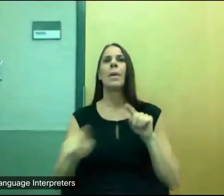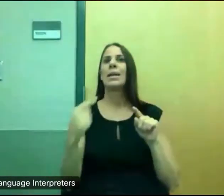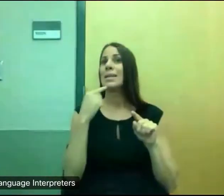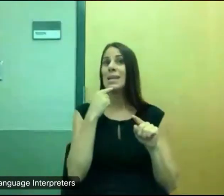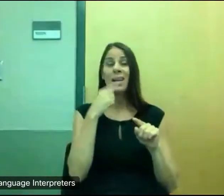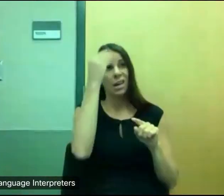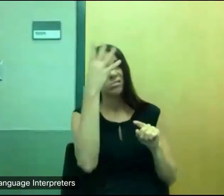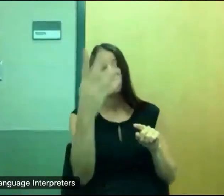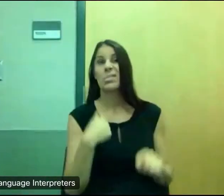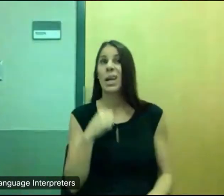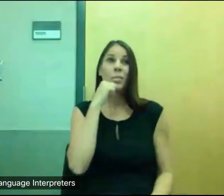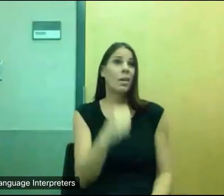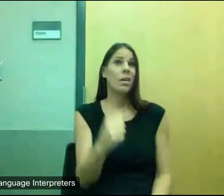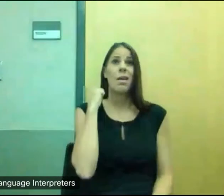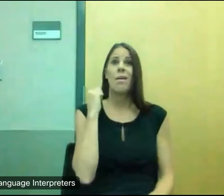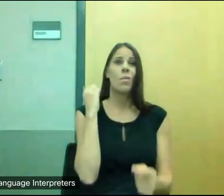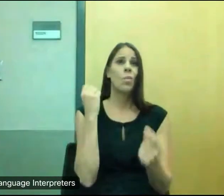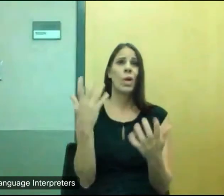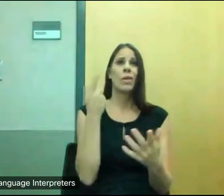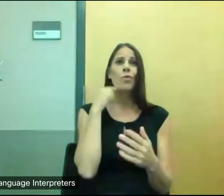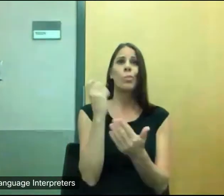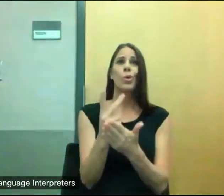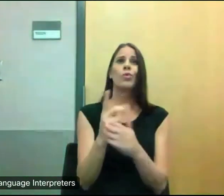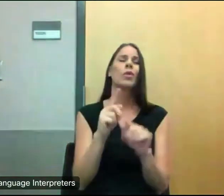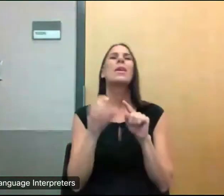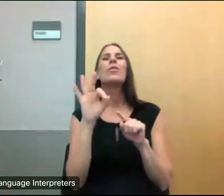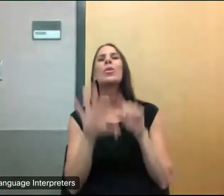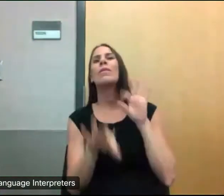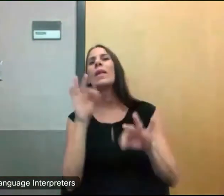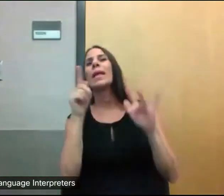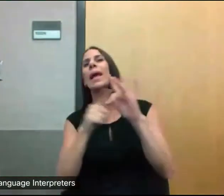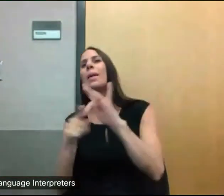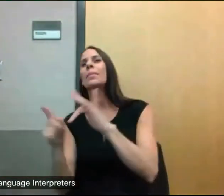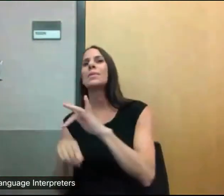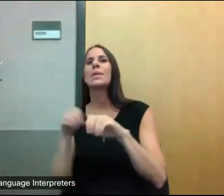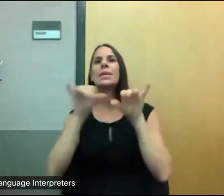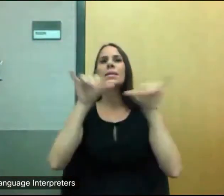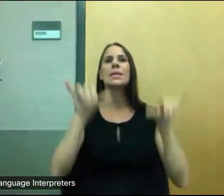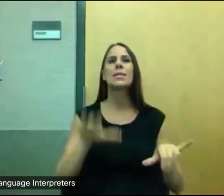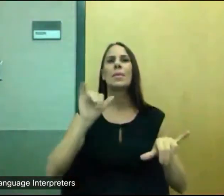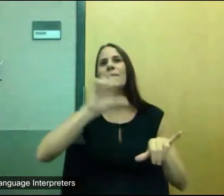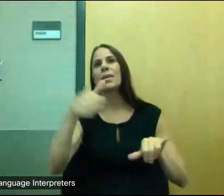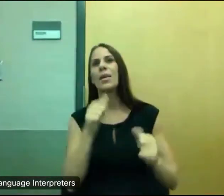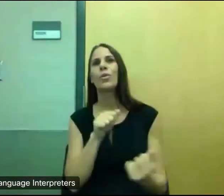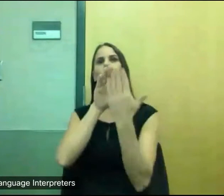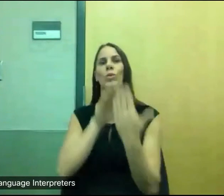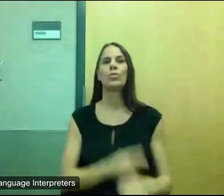approval as, like, finding some of those gaps are ways. You can get it out that kind of work with in the system, too can be another approach. Maybe. maybe